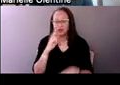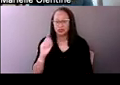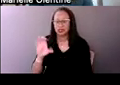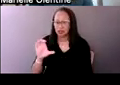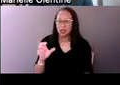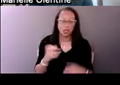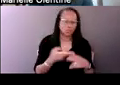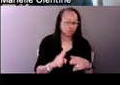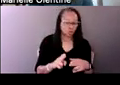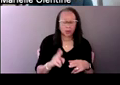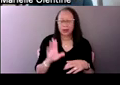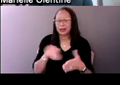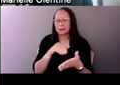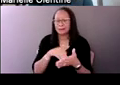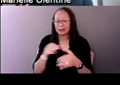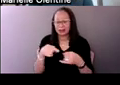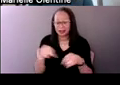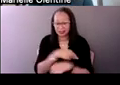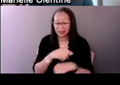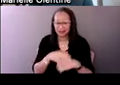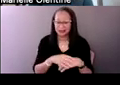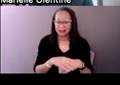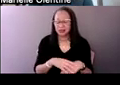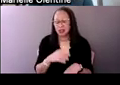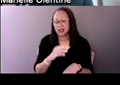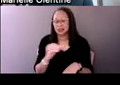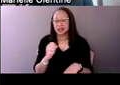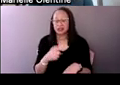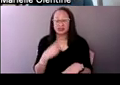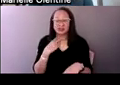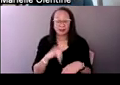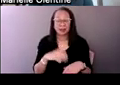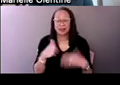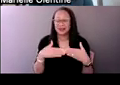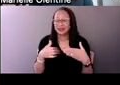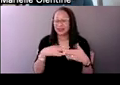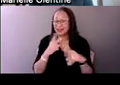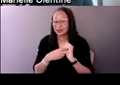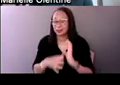So I think the lesson there is just, yeah, programmers are some of the most lovely people to